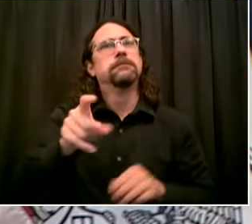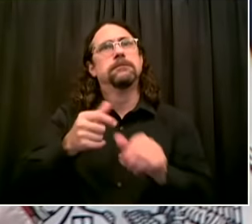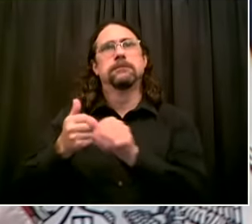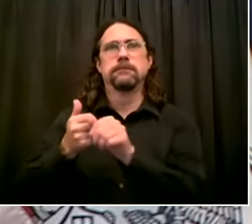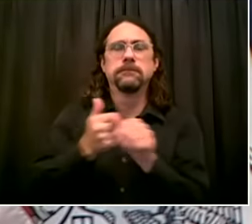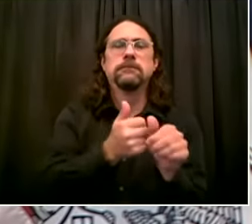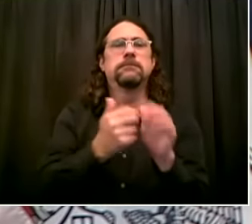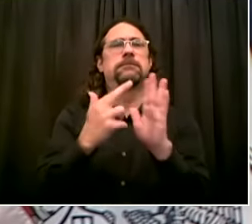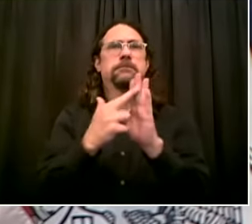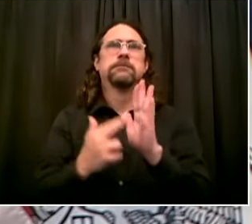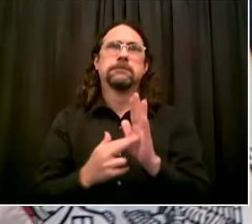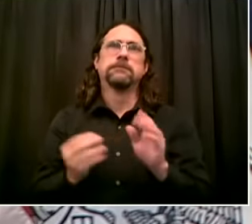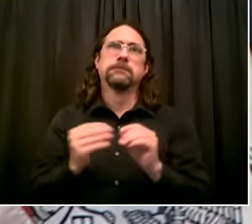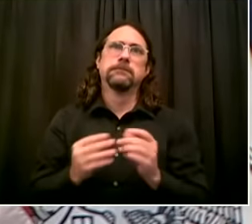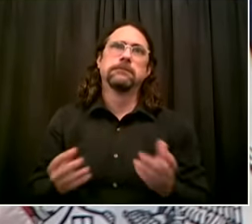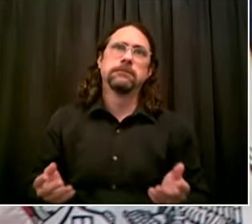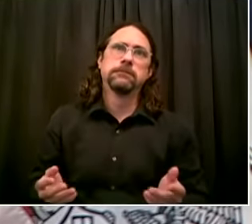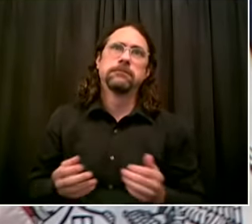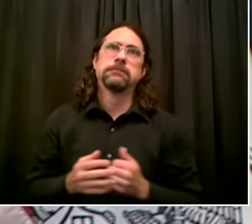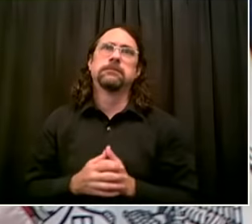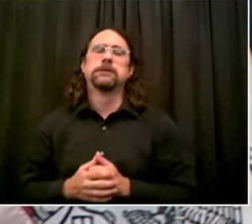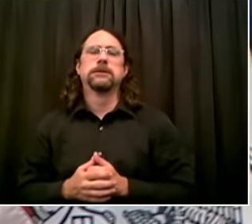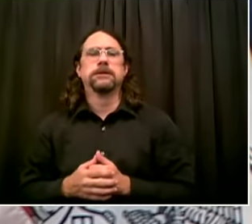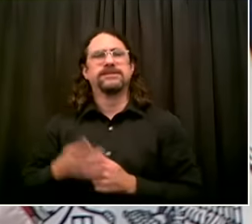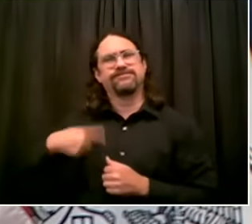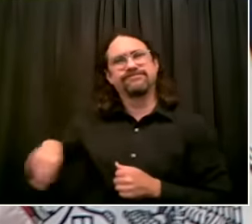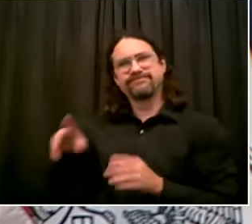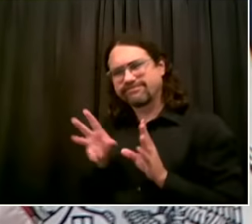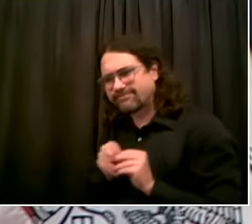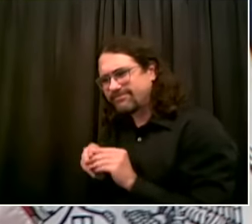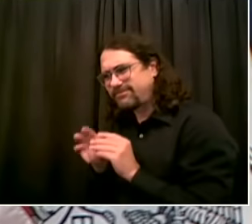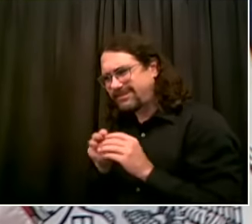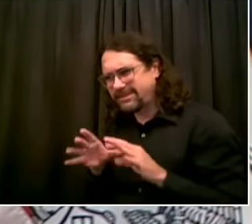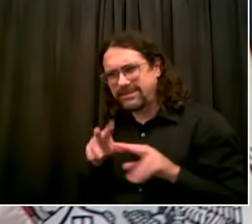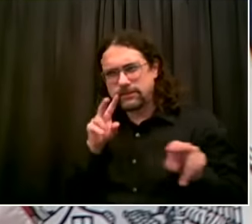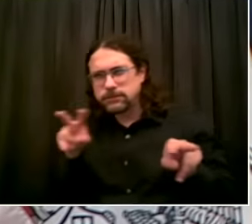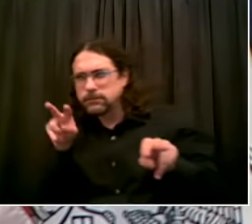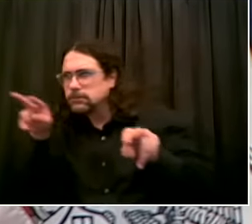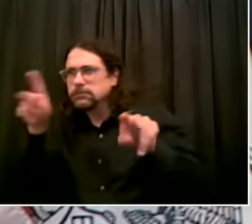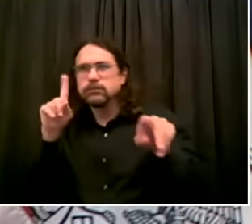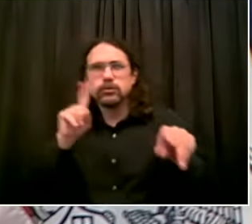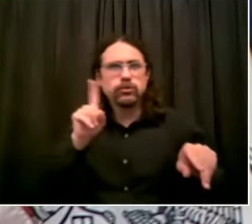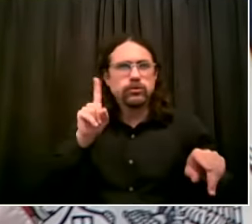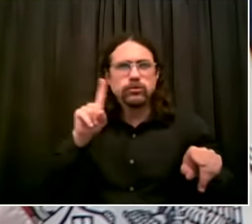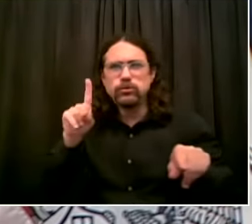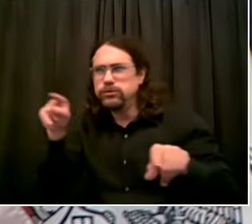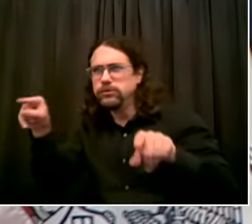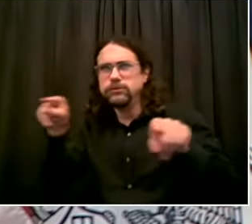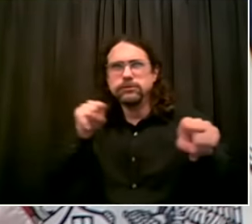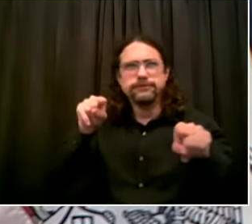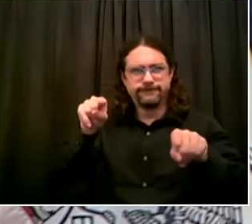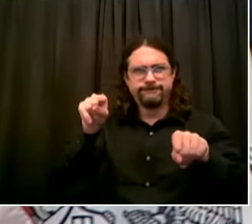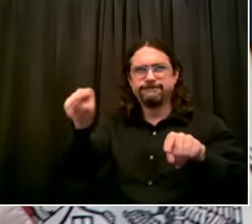TOLD IF THEY TO NOT PUT ONE ON THERE WILL BE FINES AND ANYONE WHO STILL UREFS ESWLIL BE FINED.